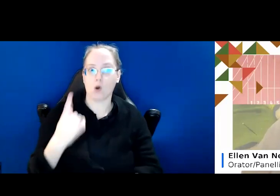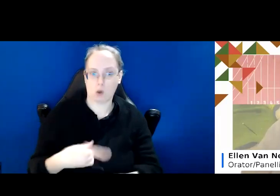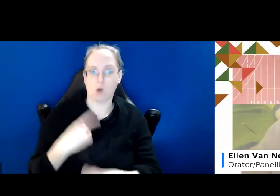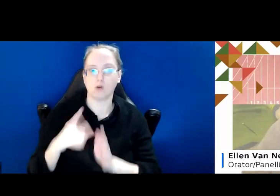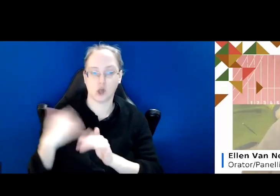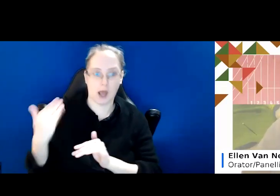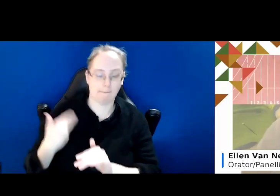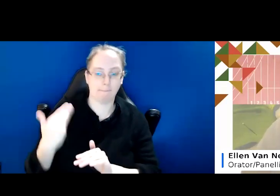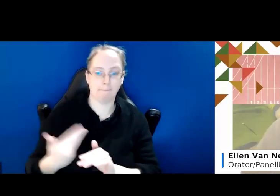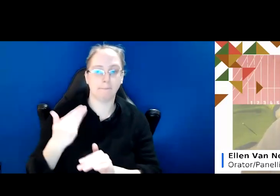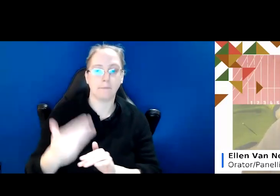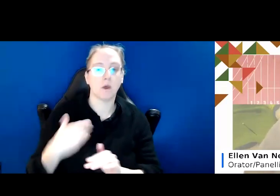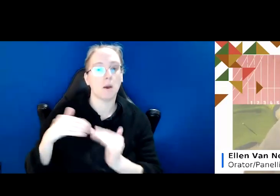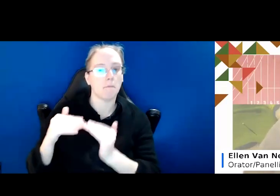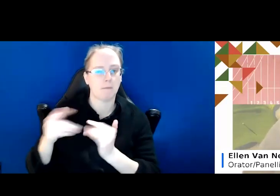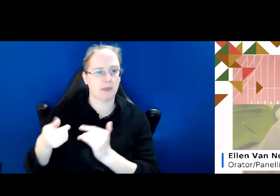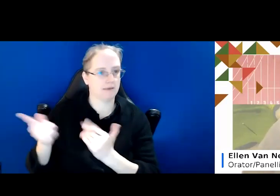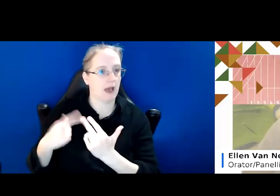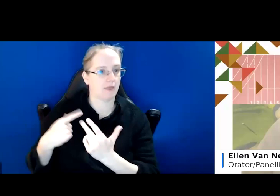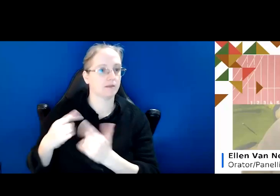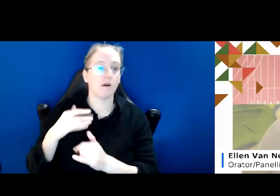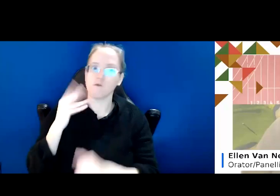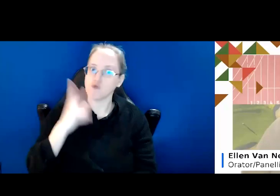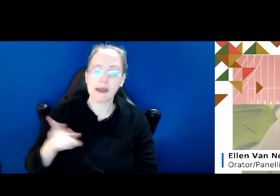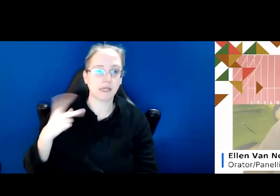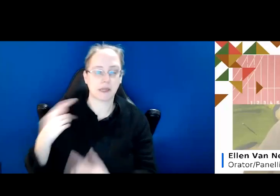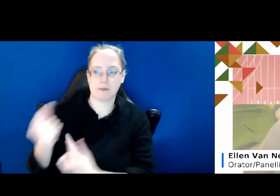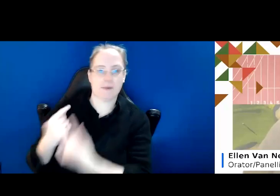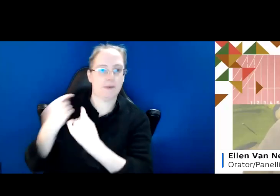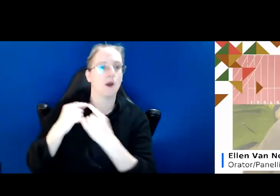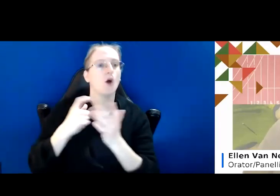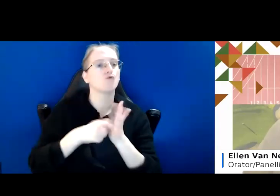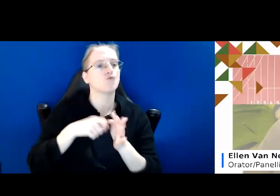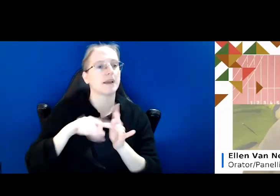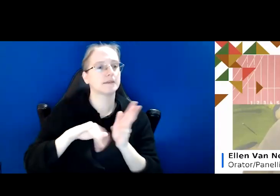frequently call out racial slurs whenever I touch the ball.